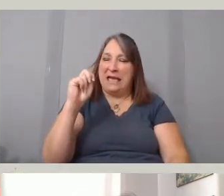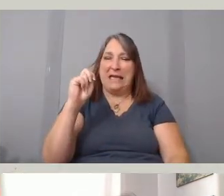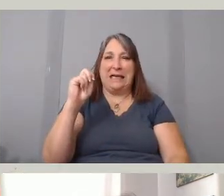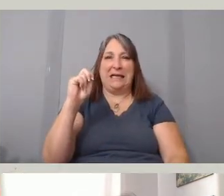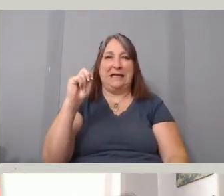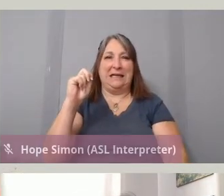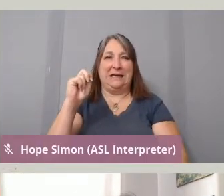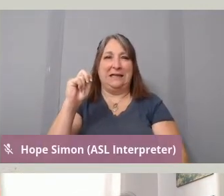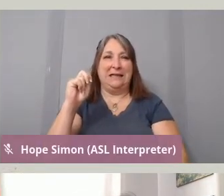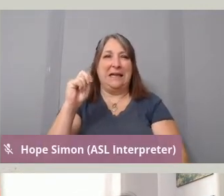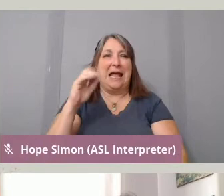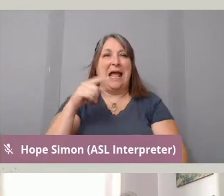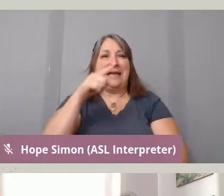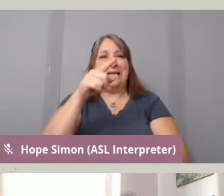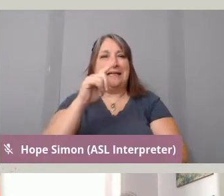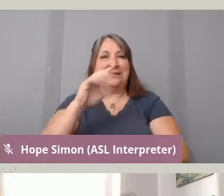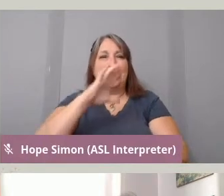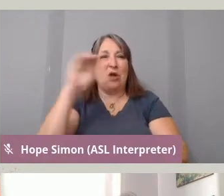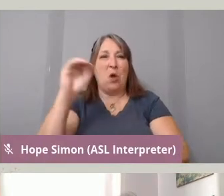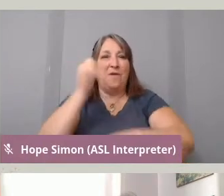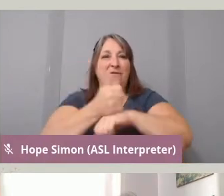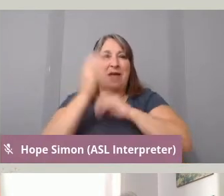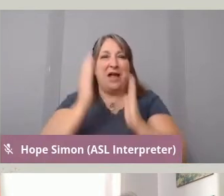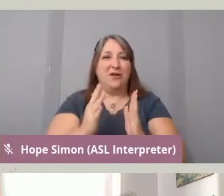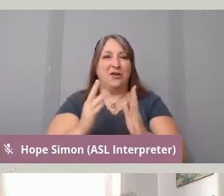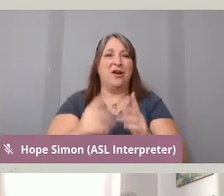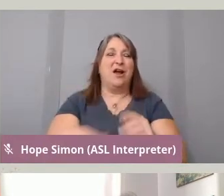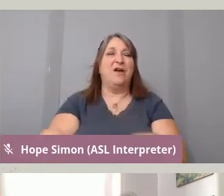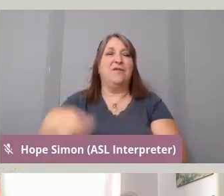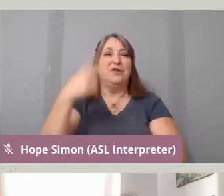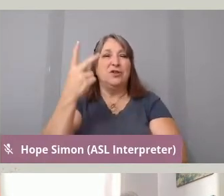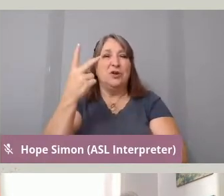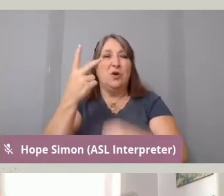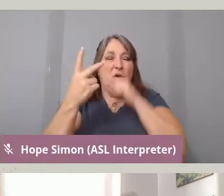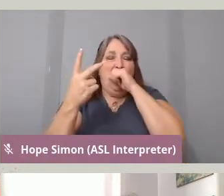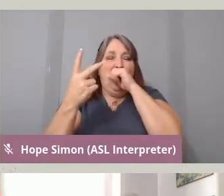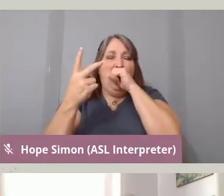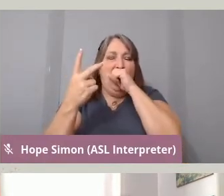of two really important organizations, Youth FX and Next Doc.